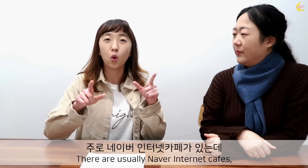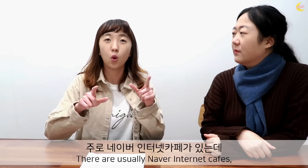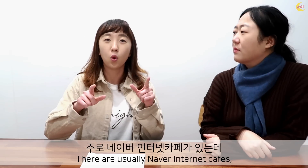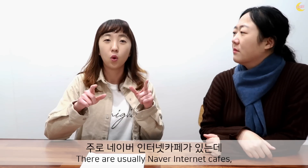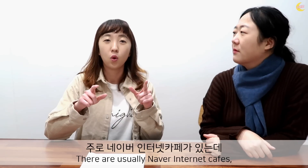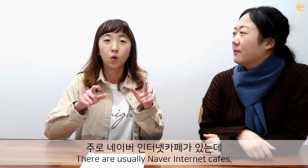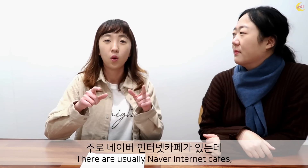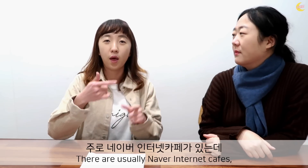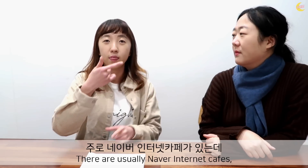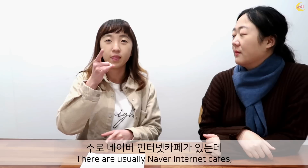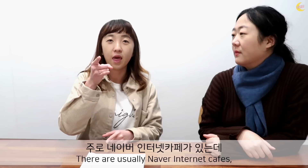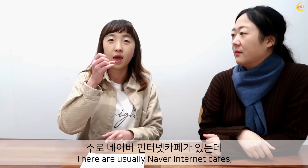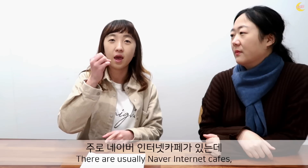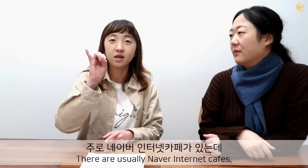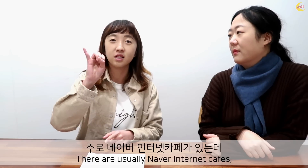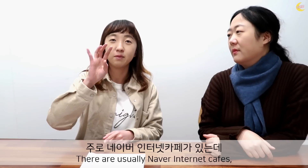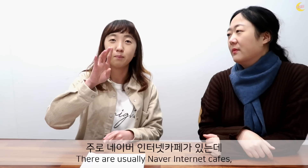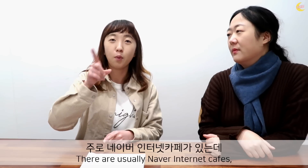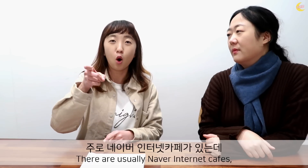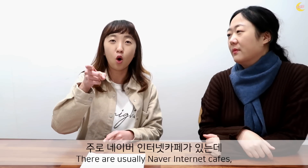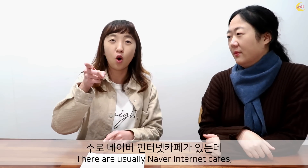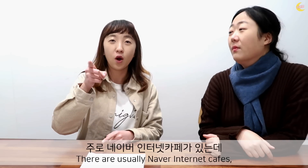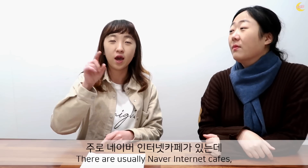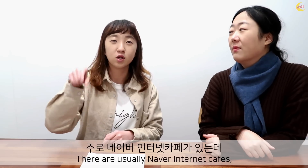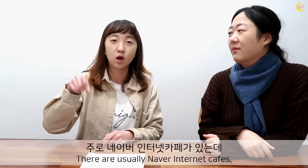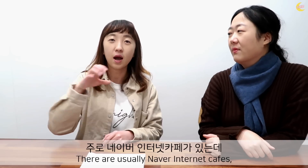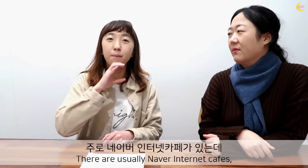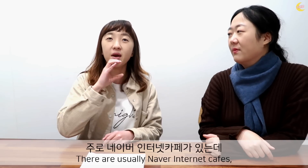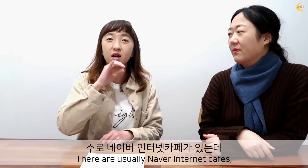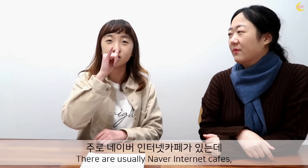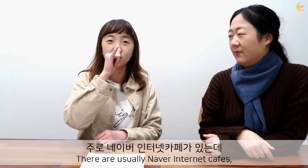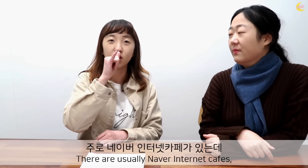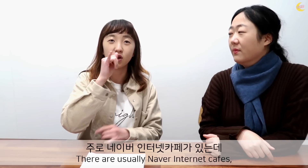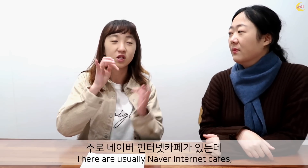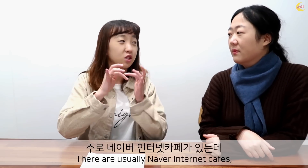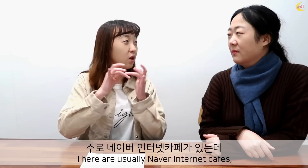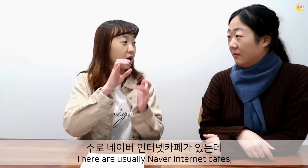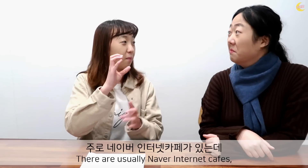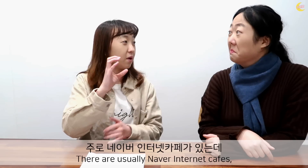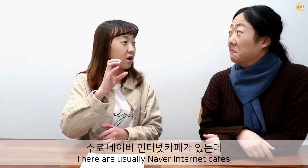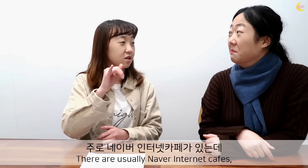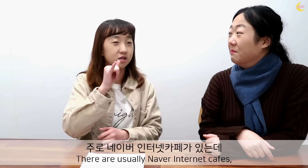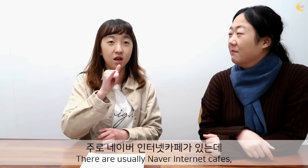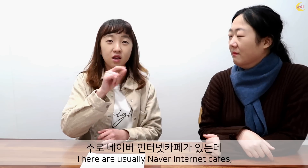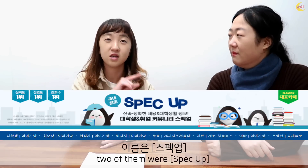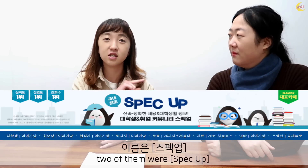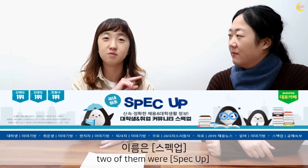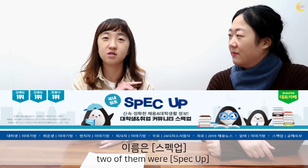There are usually Naver Internet cafes,